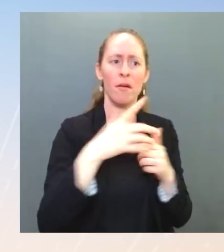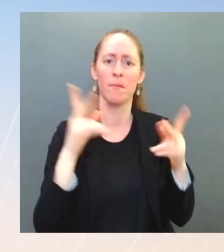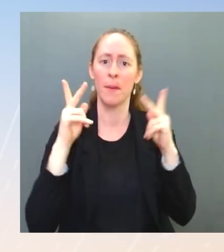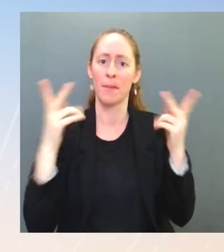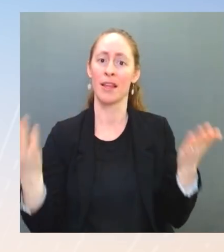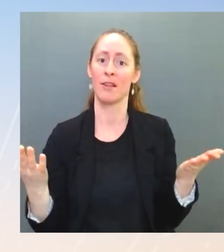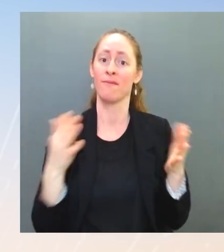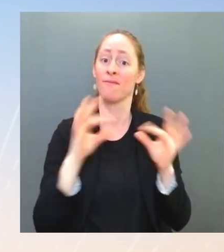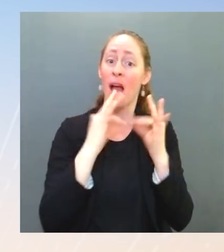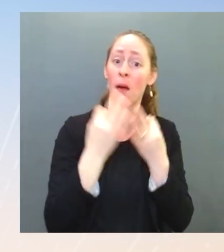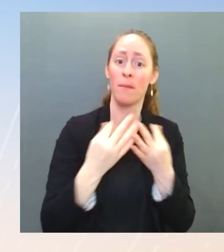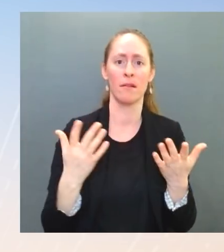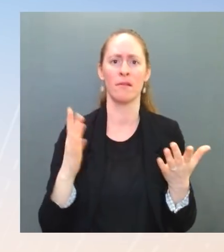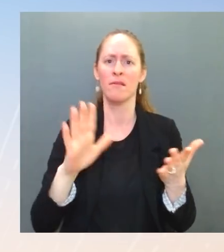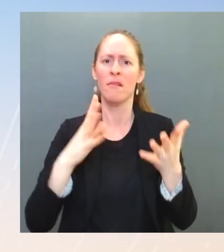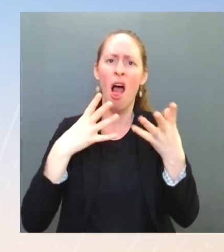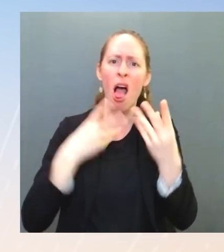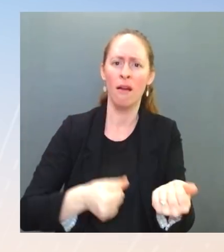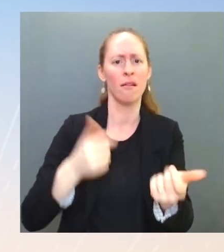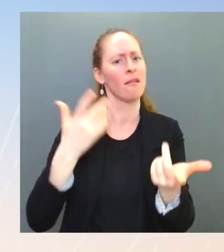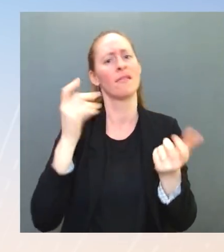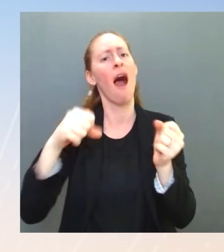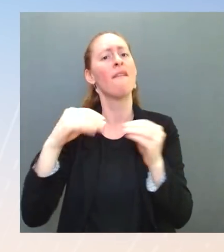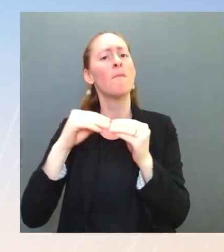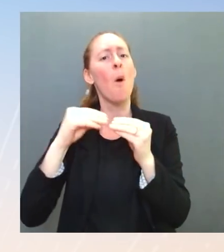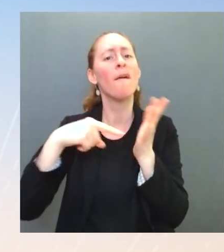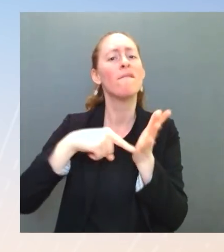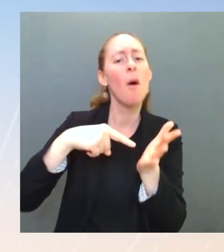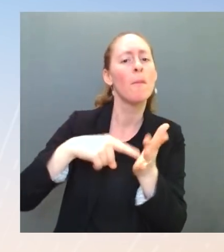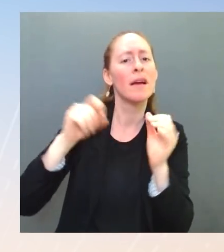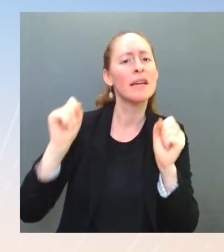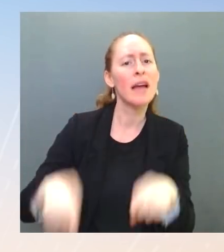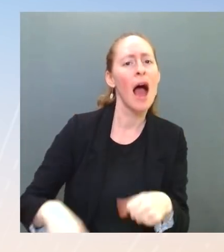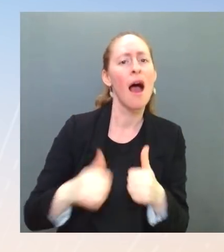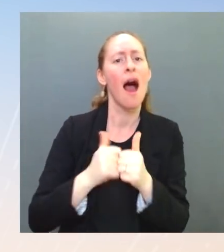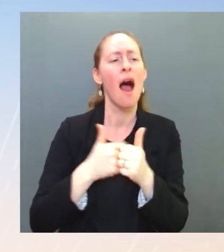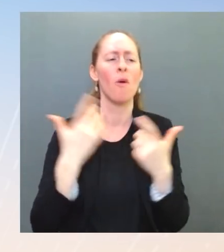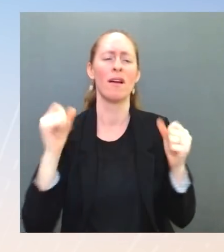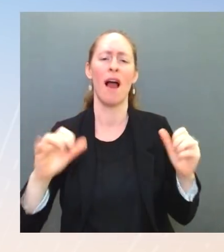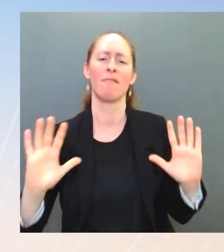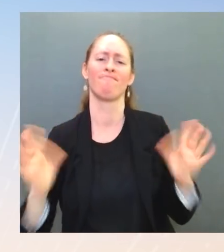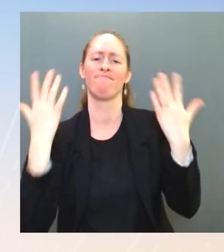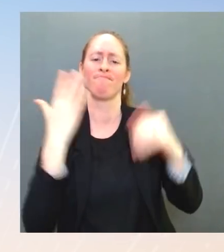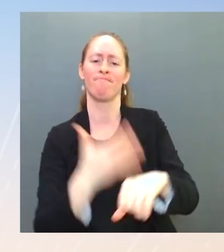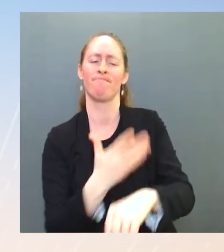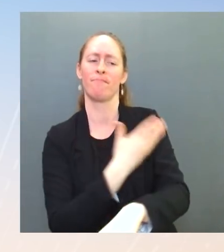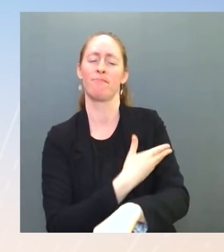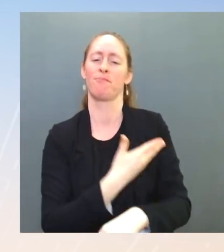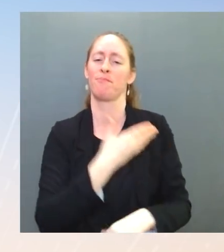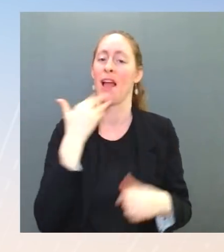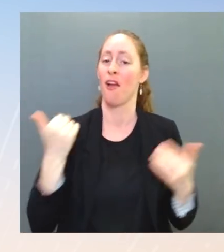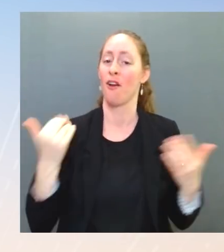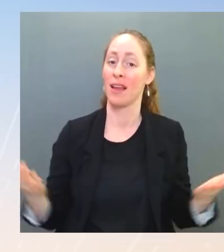and build a better America with investments in rural communities from the bipartisan infrastructure law.